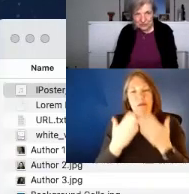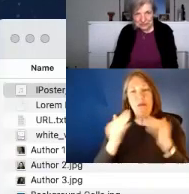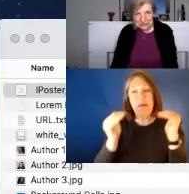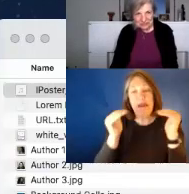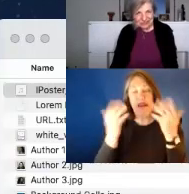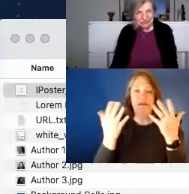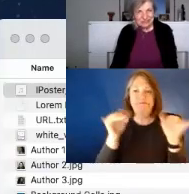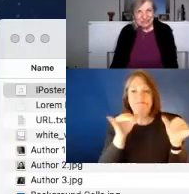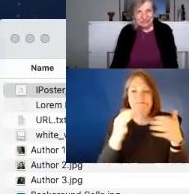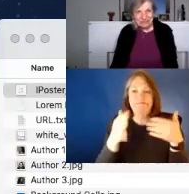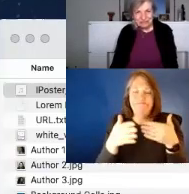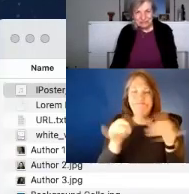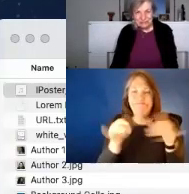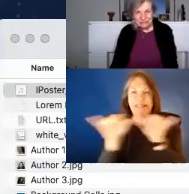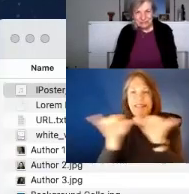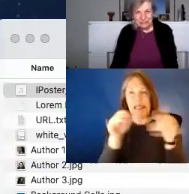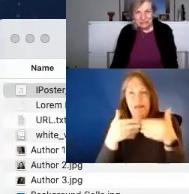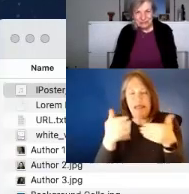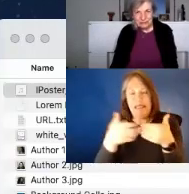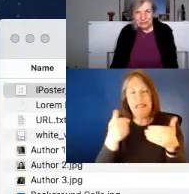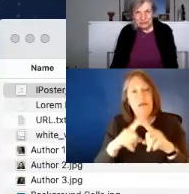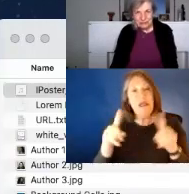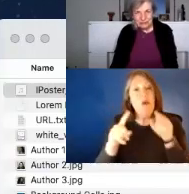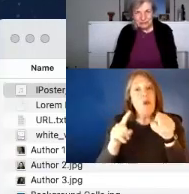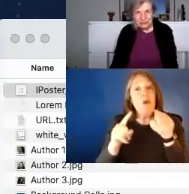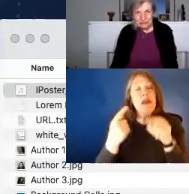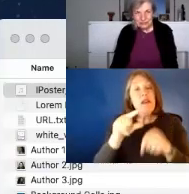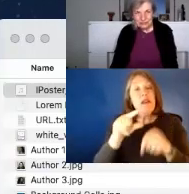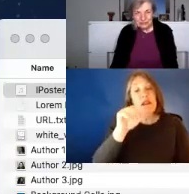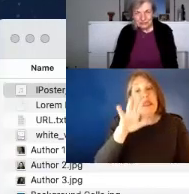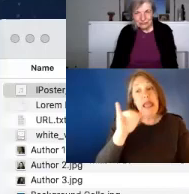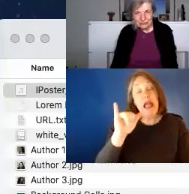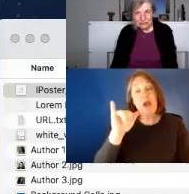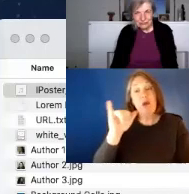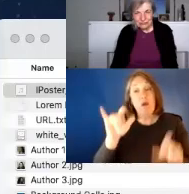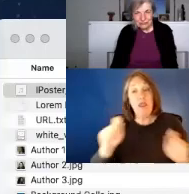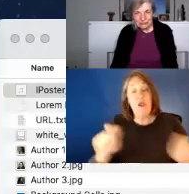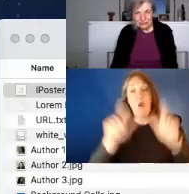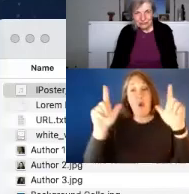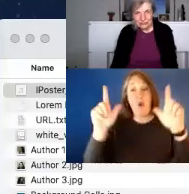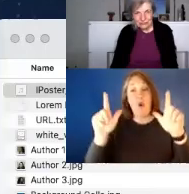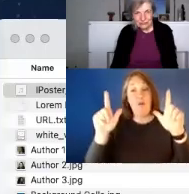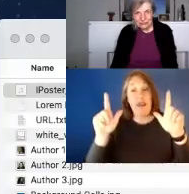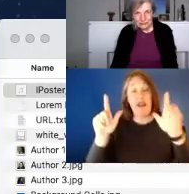07:27:16 >> RICK PEDOLSKY: One is that you have the gallery open and you just click on